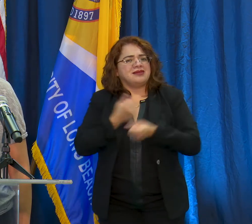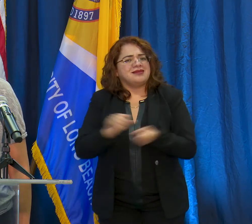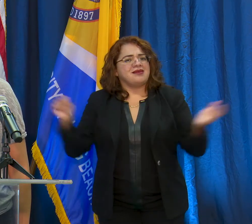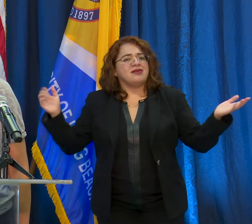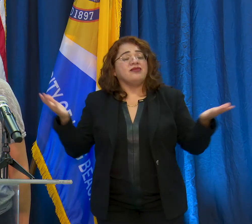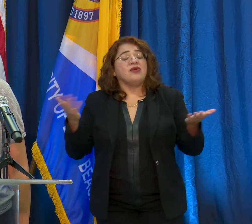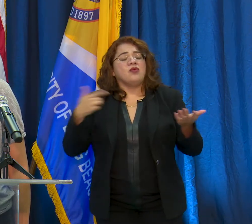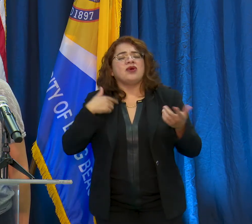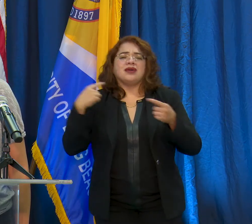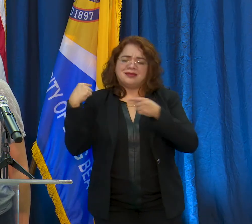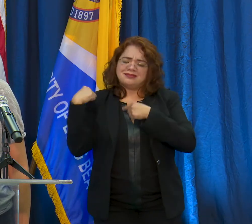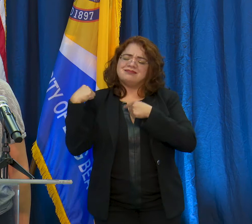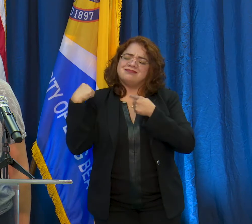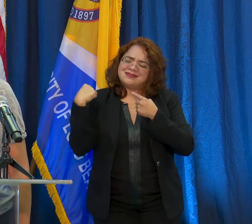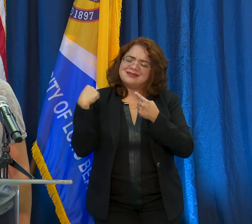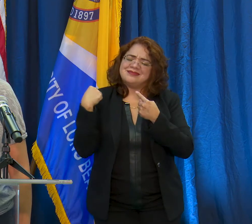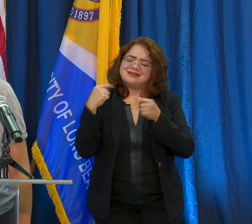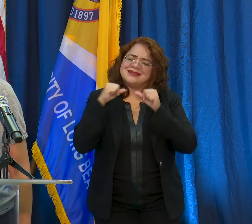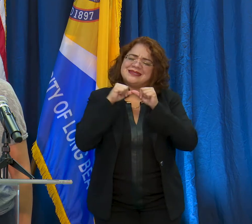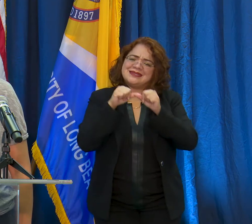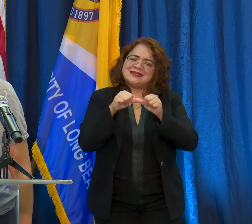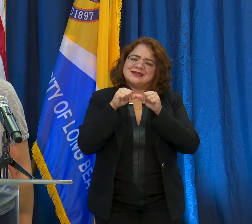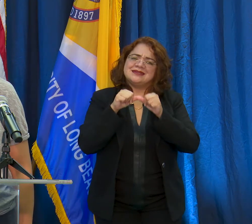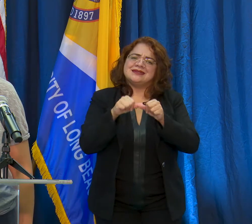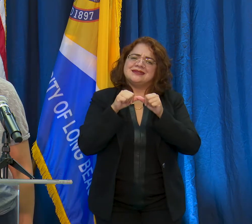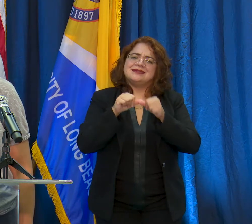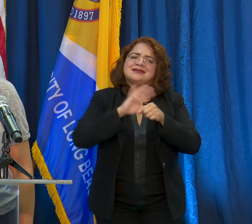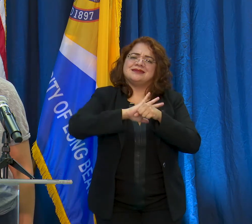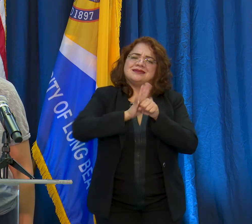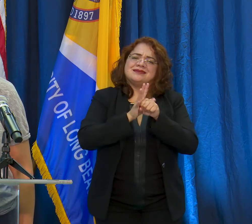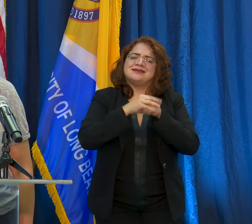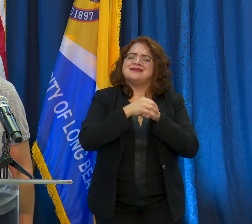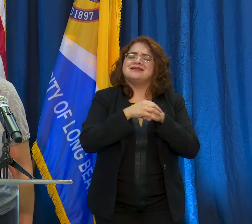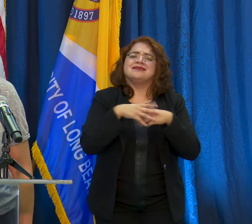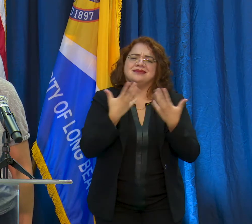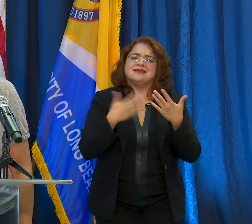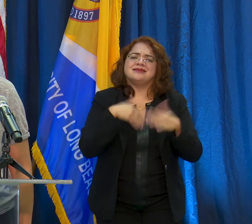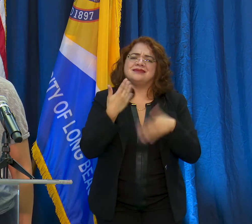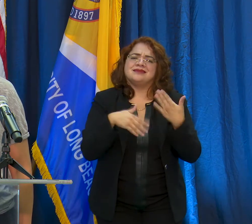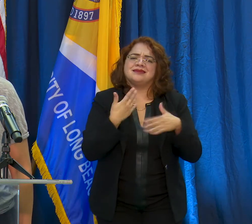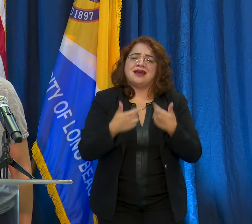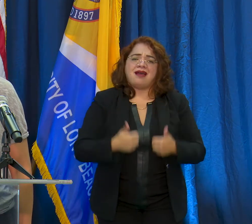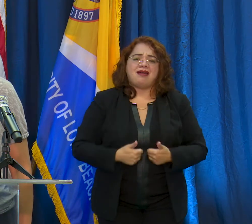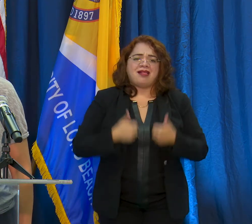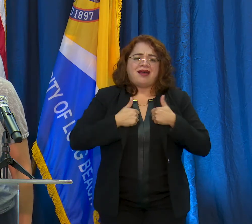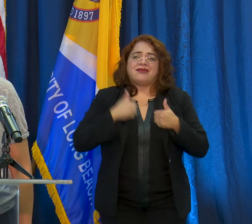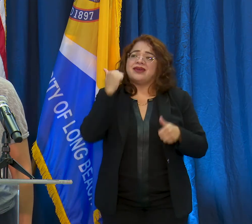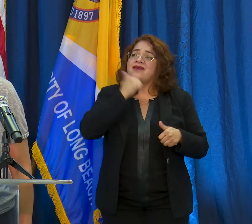now and that the restrictions have changed our way of living